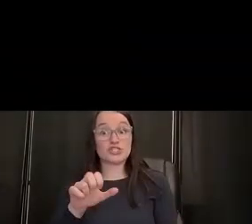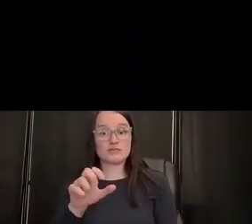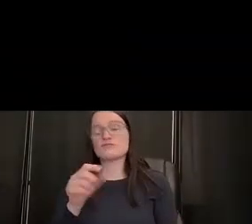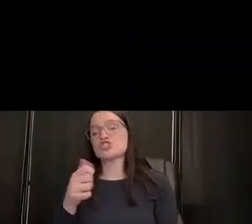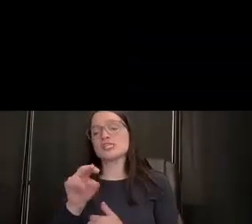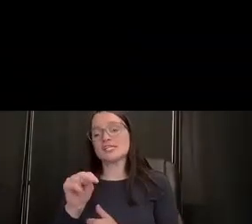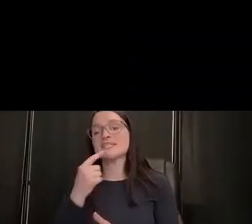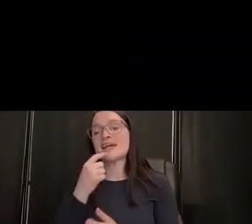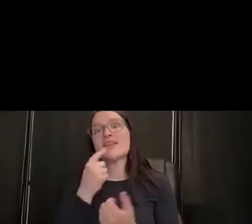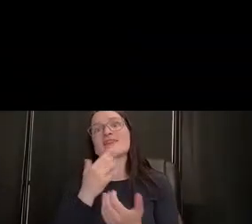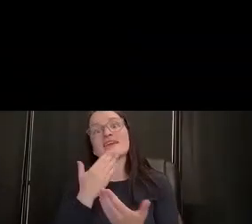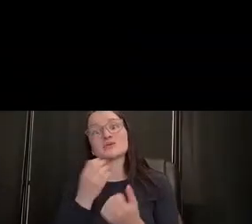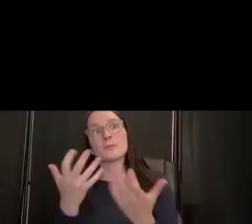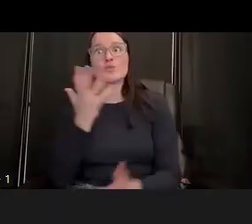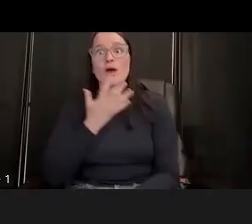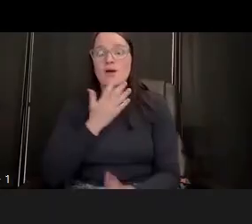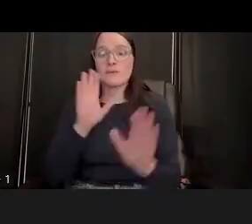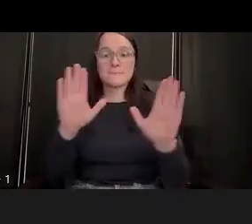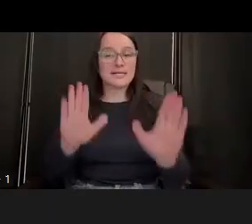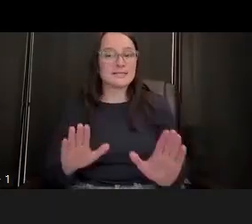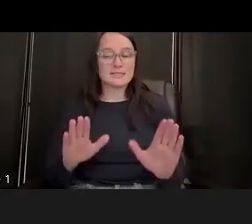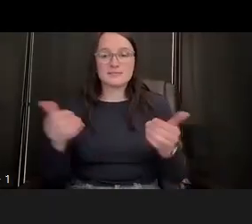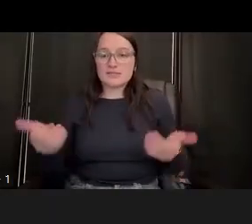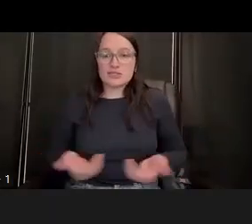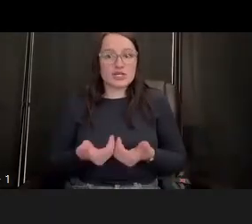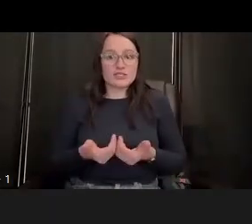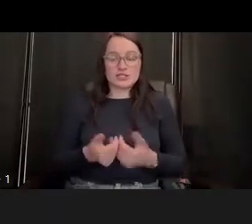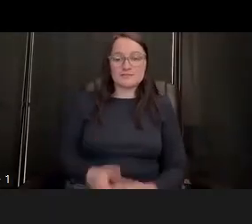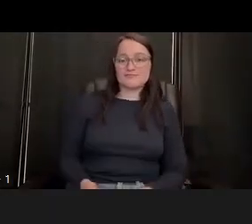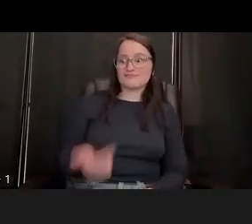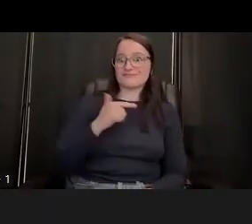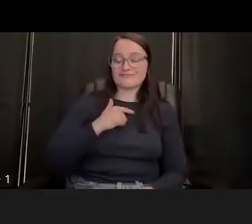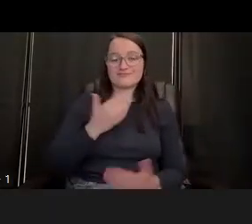what an incredible introduction. So, um, thank you so much everybody for having me. Delighted